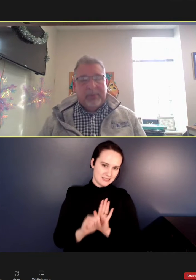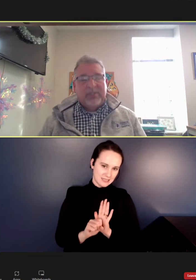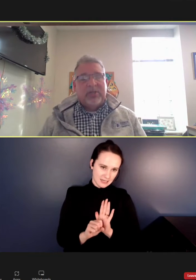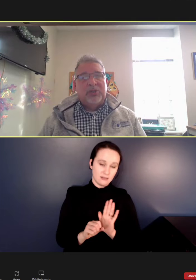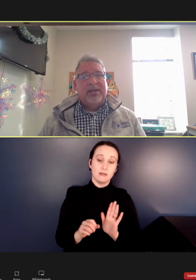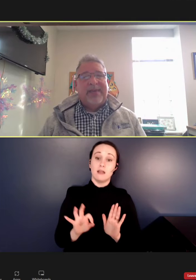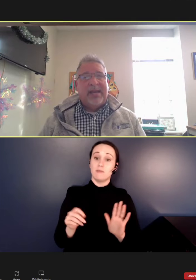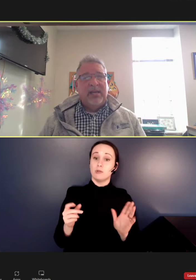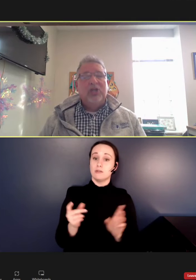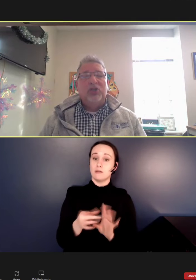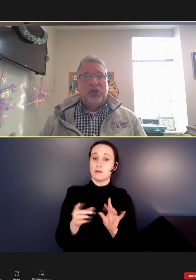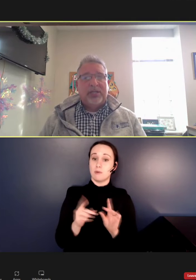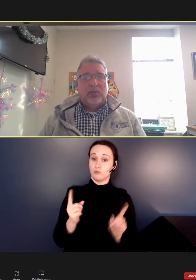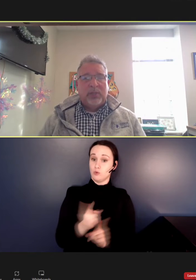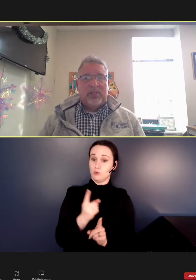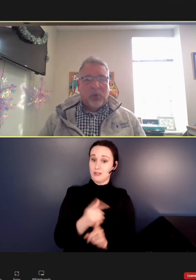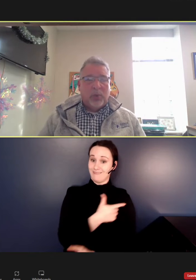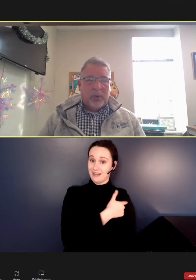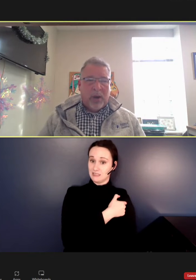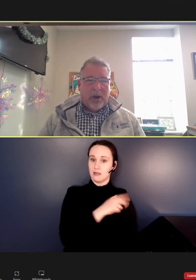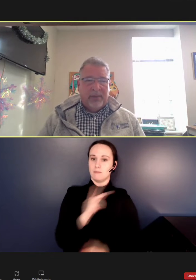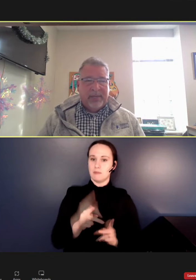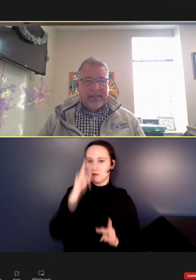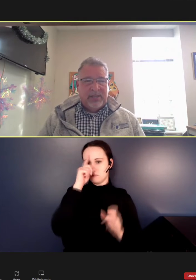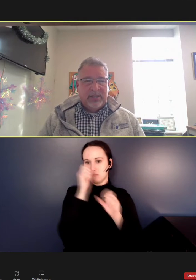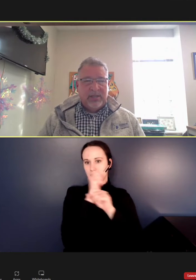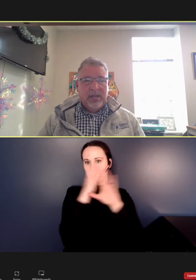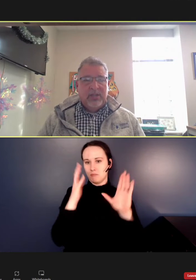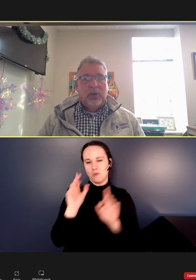people associate that just with school-required immunizations. So,